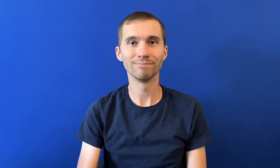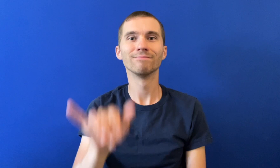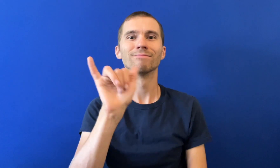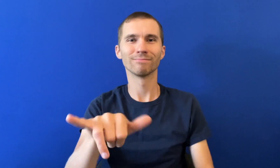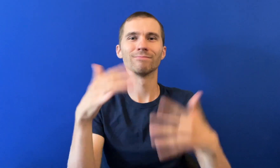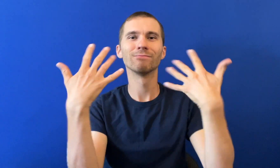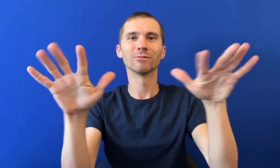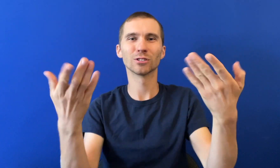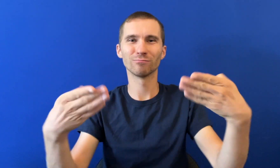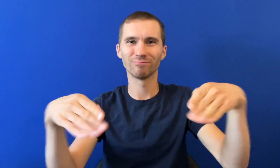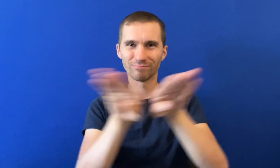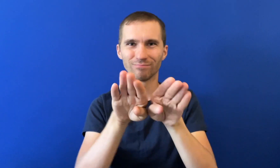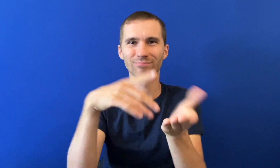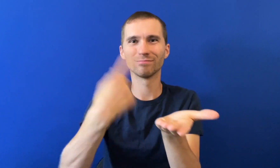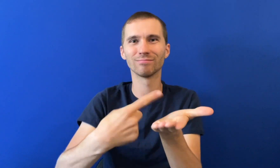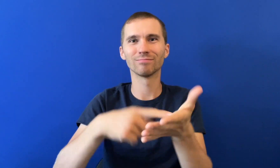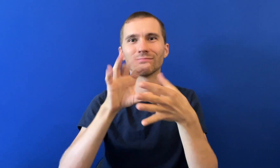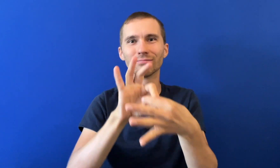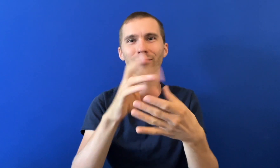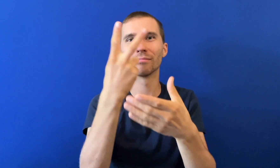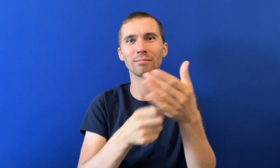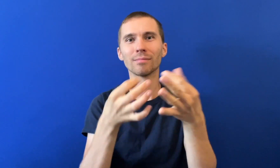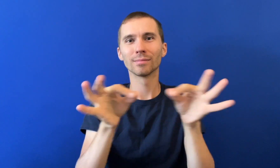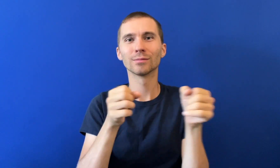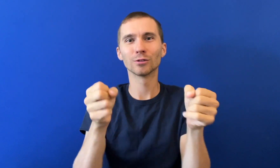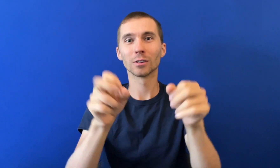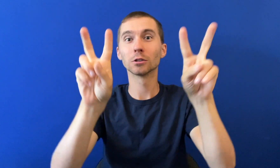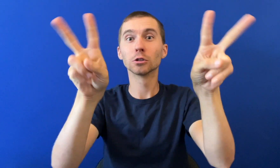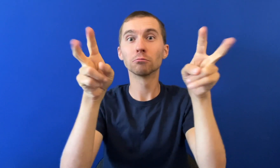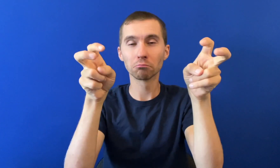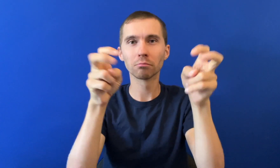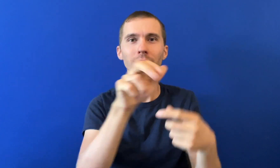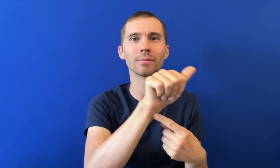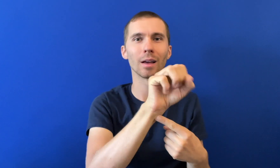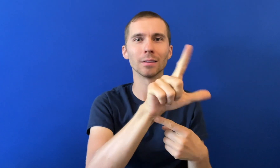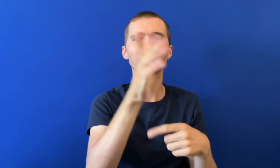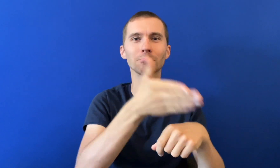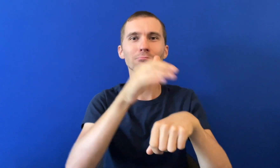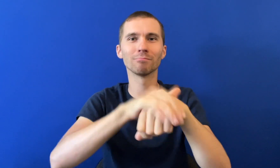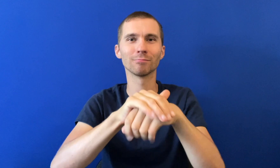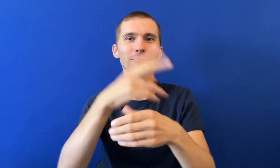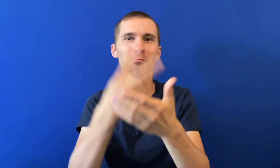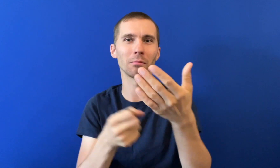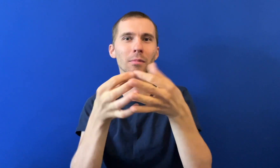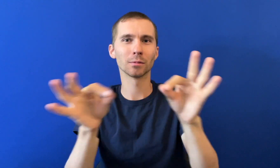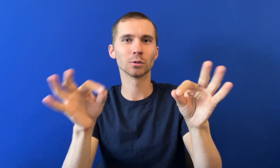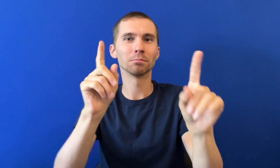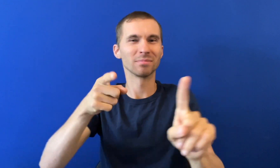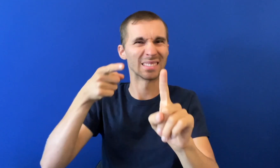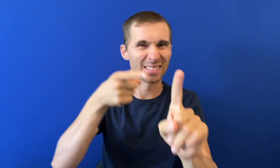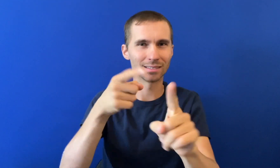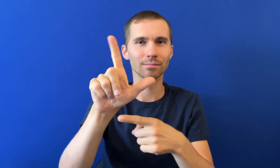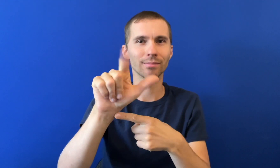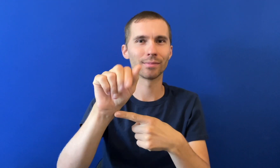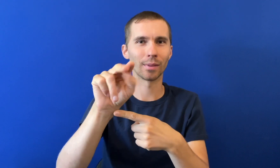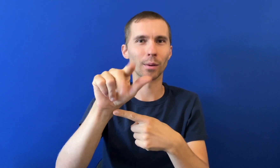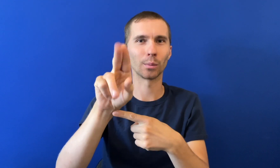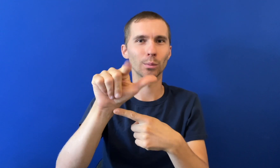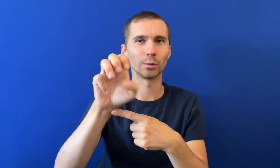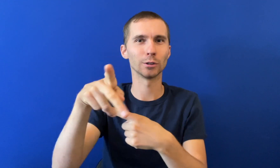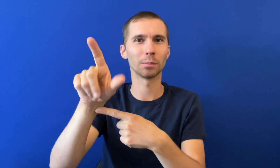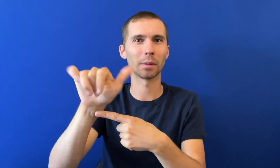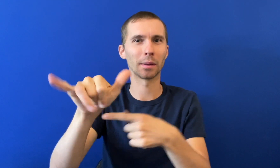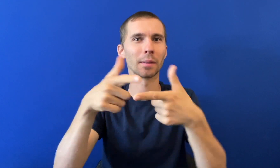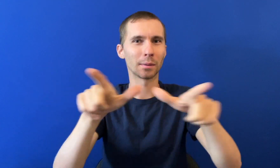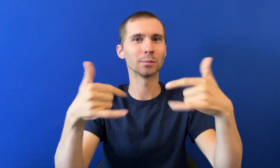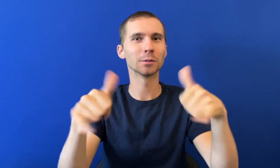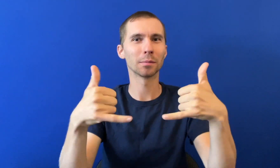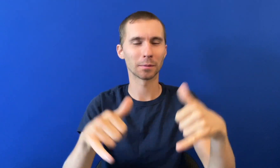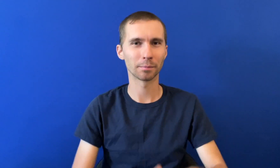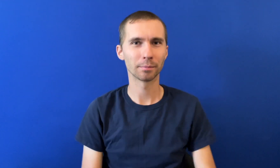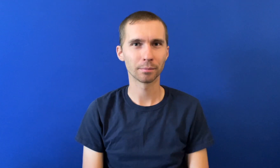This concludes my discussion on the bilingual strategy called "ASL/English Bilingualism" with a focus on language play.